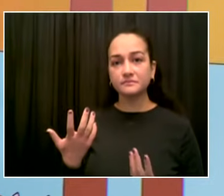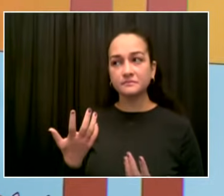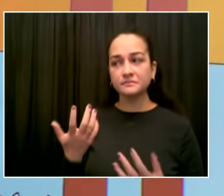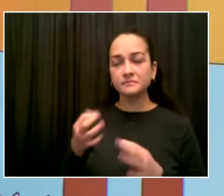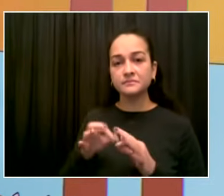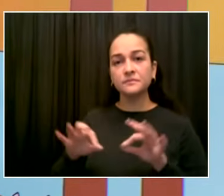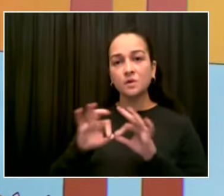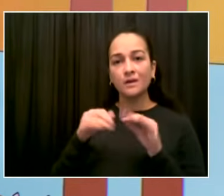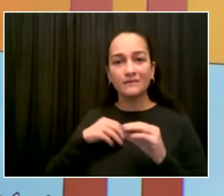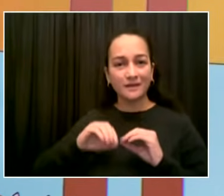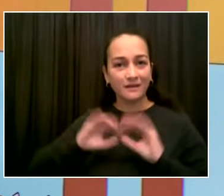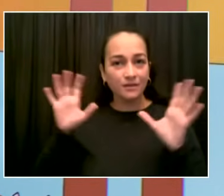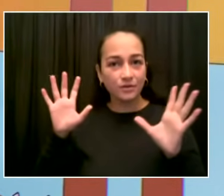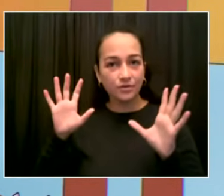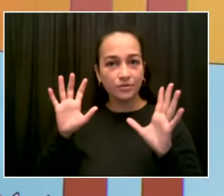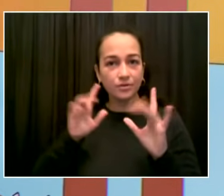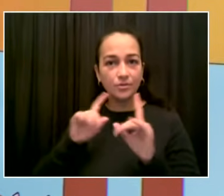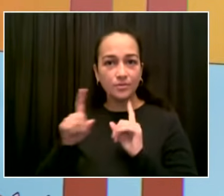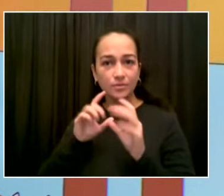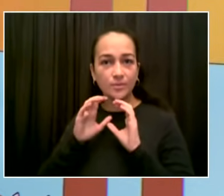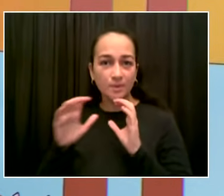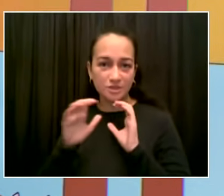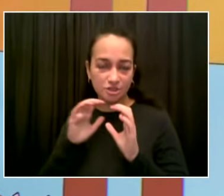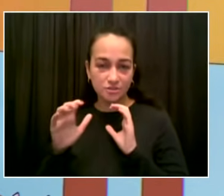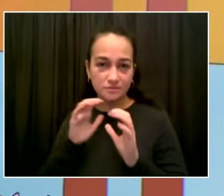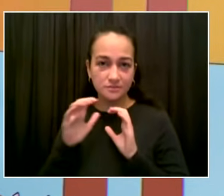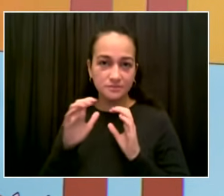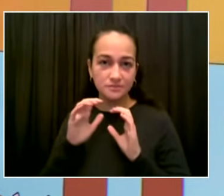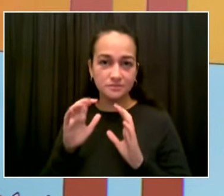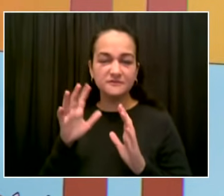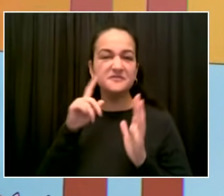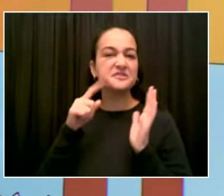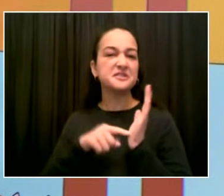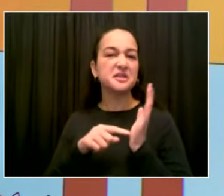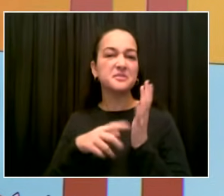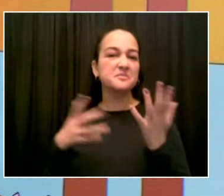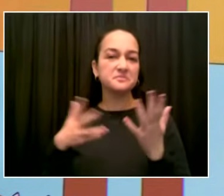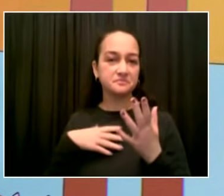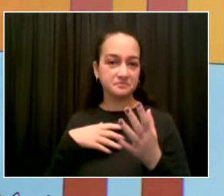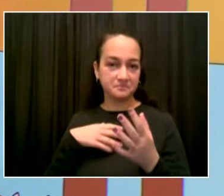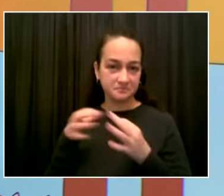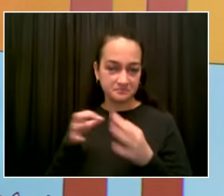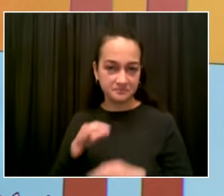I REMEMBER THIS AND I WILL GIVE YOU A LITTLE EXPERIENCE FROM MY OWN